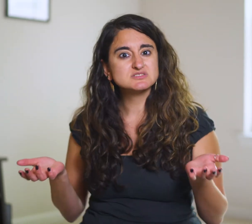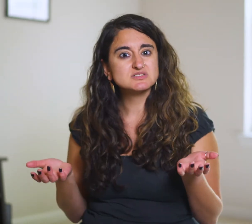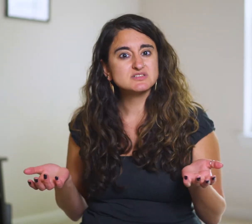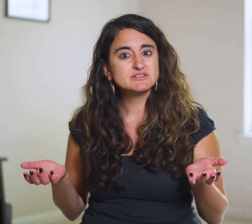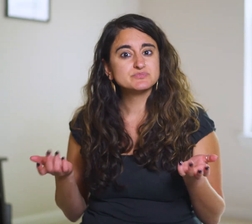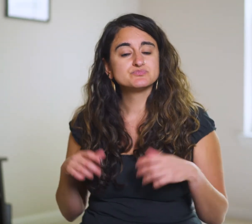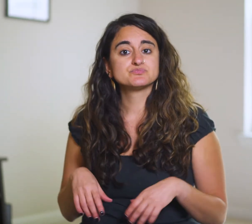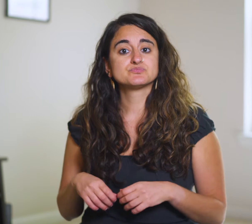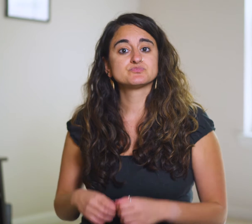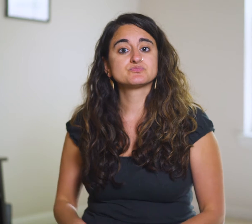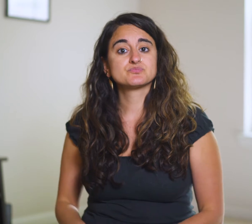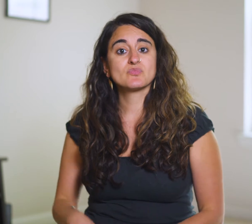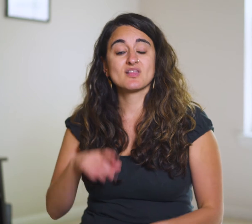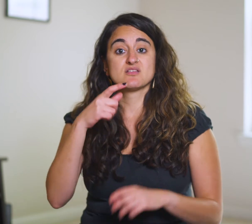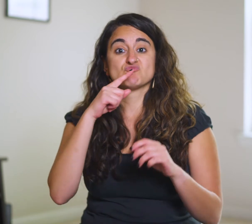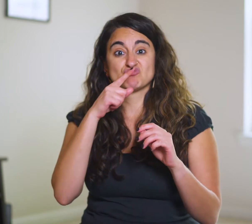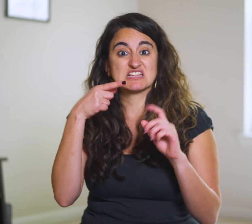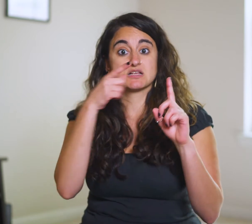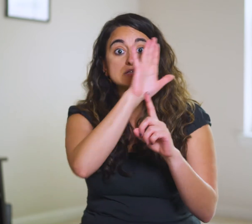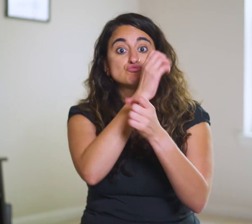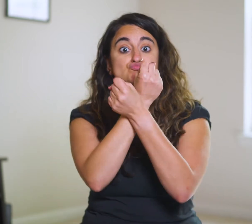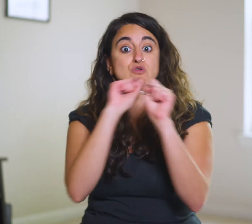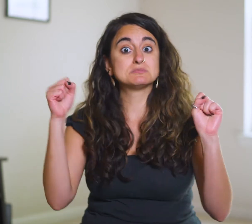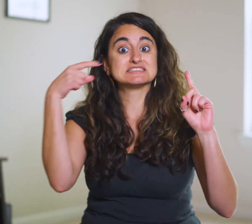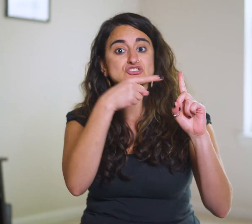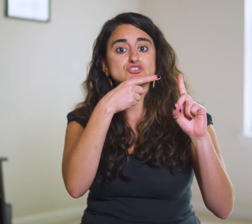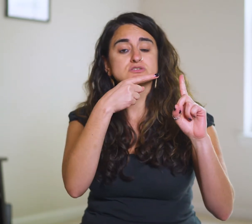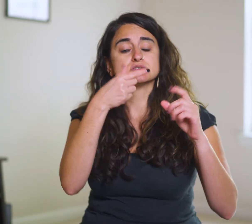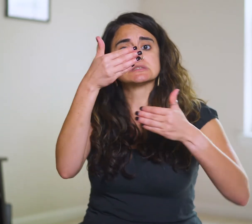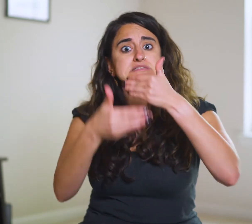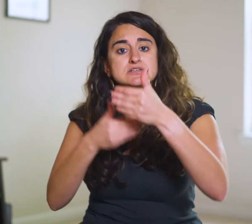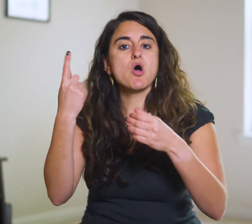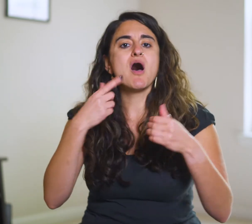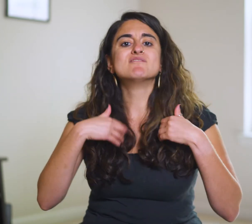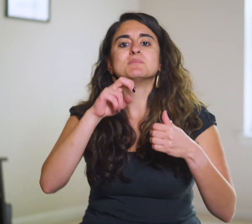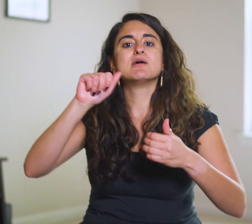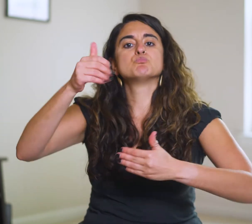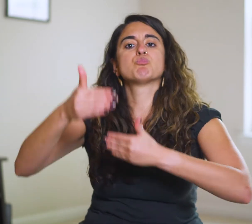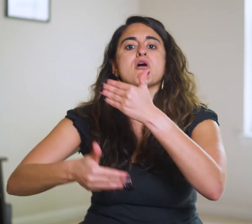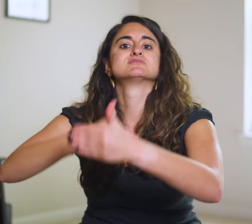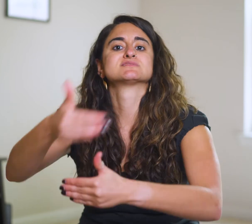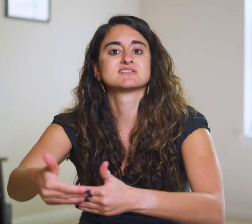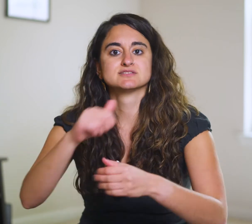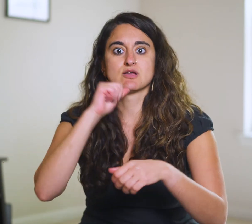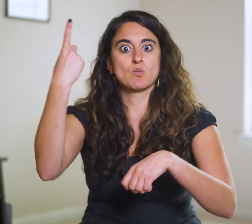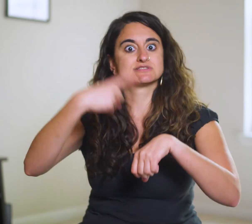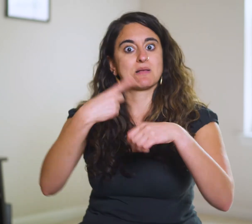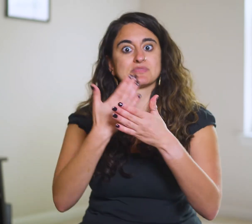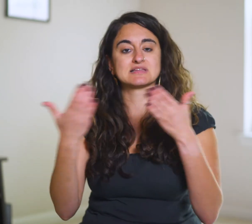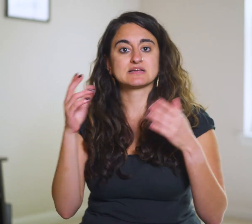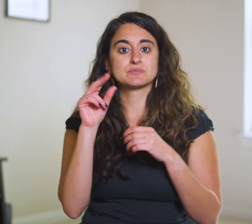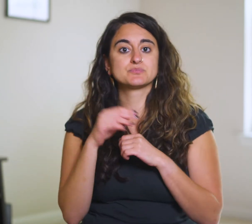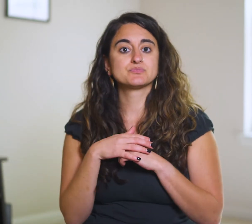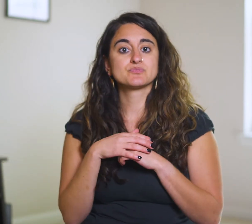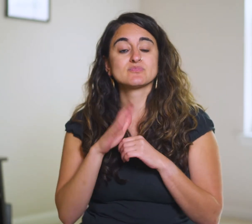The trajectory of God’s redemption has always been a process.